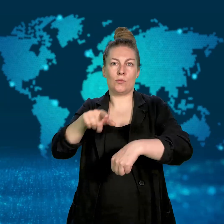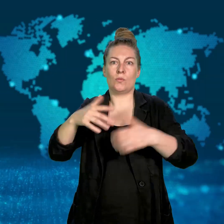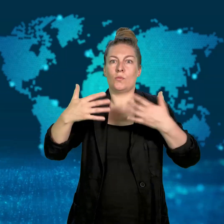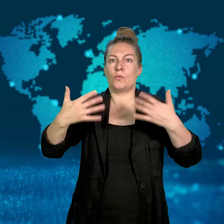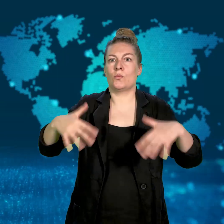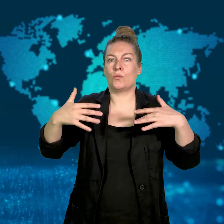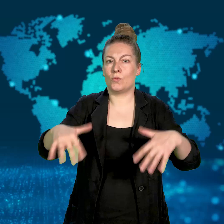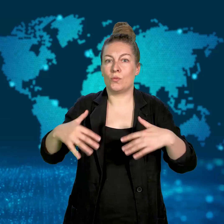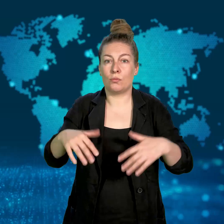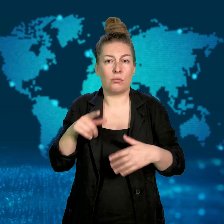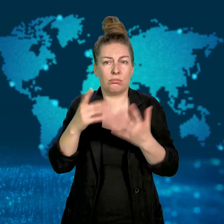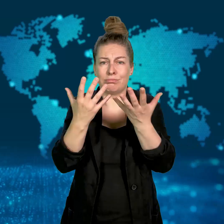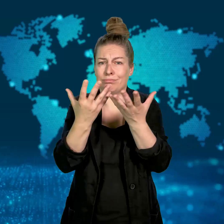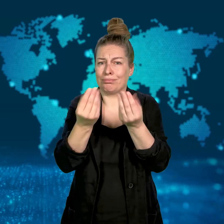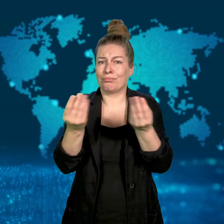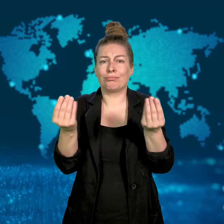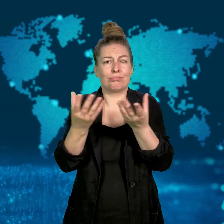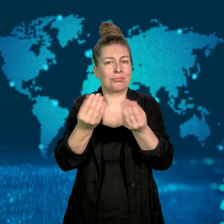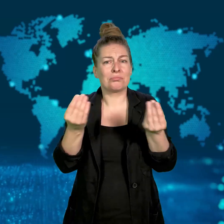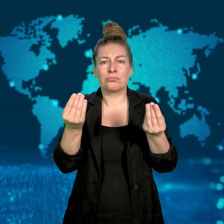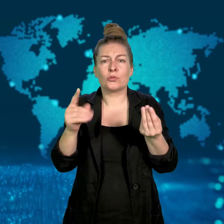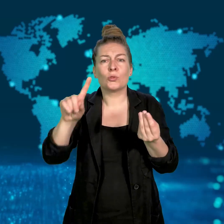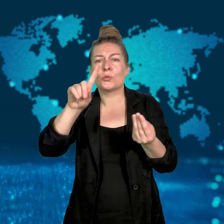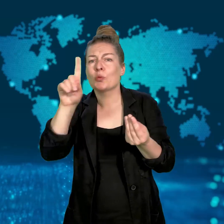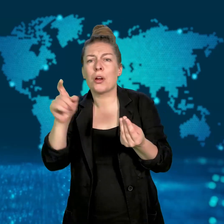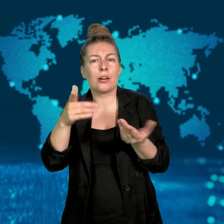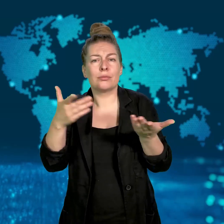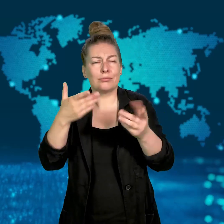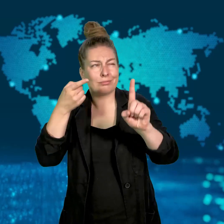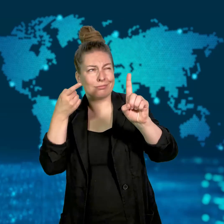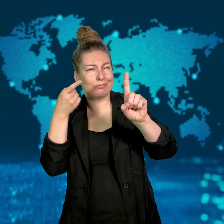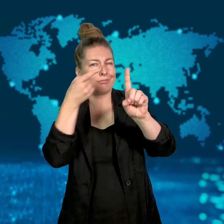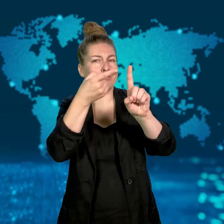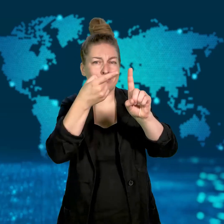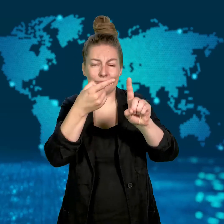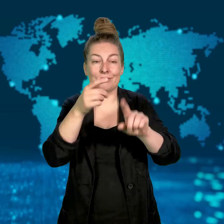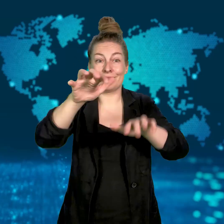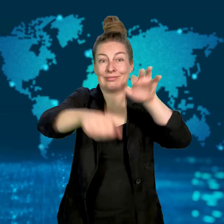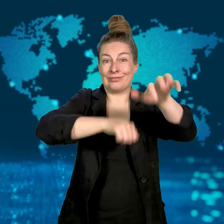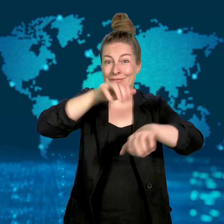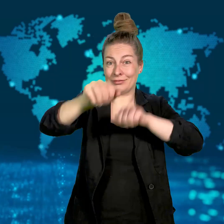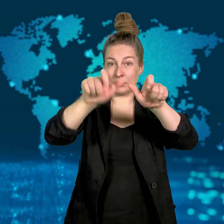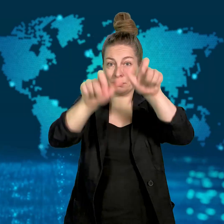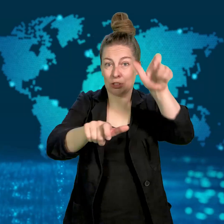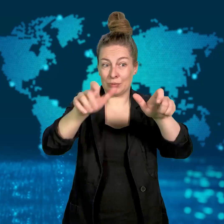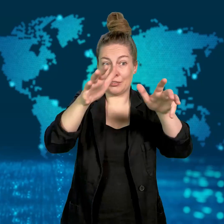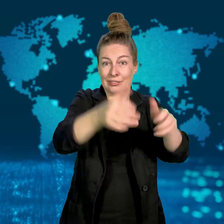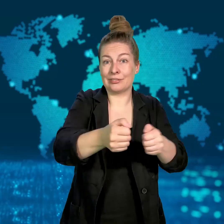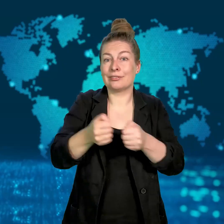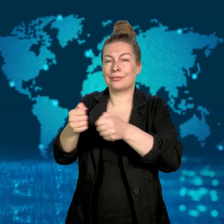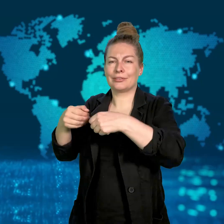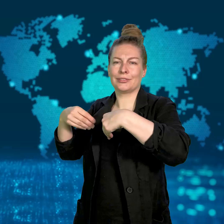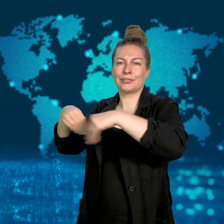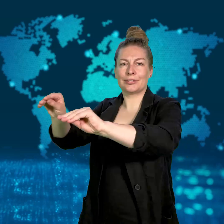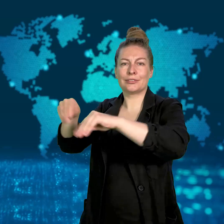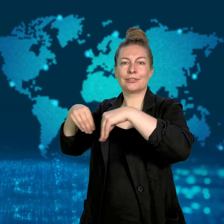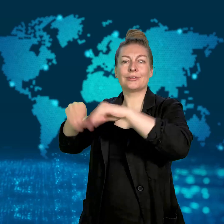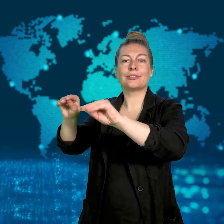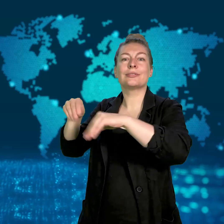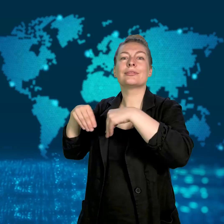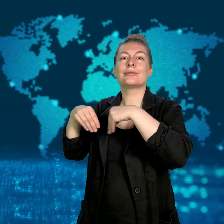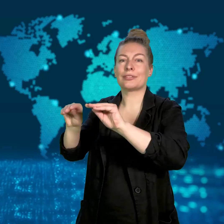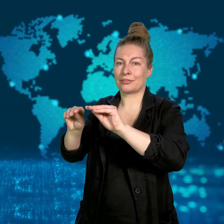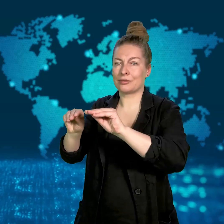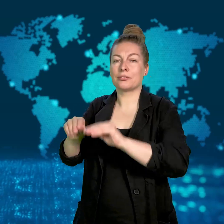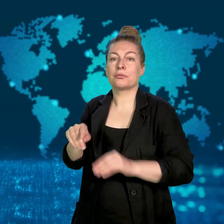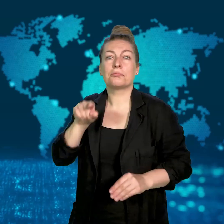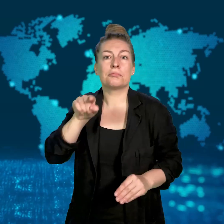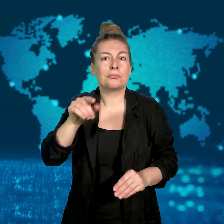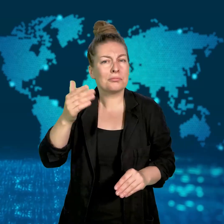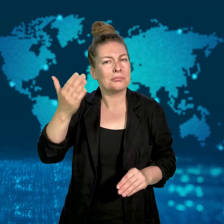Najume reported "This is not the first or second time Kuchi village has been attacked.